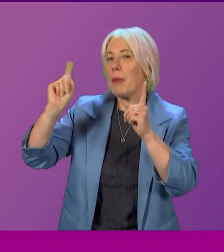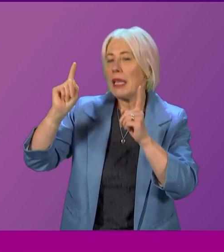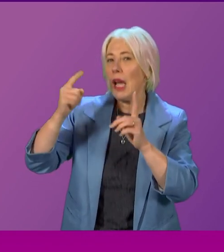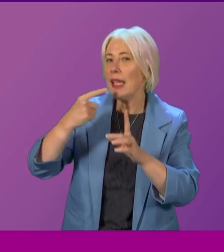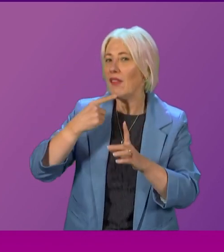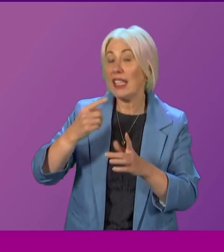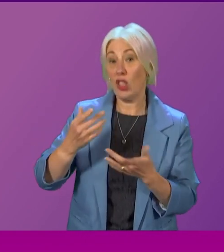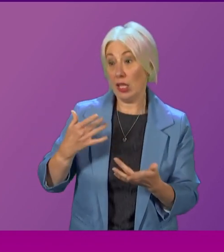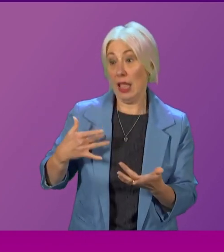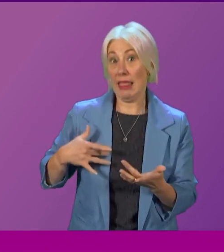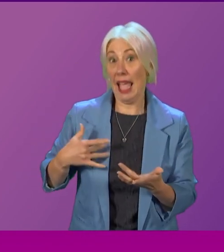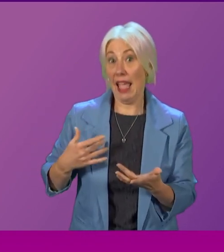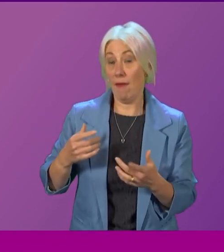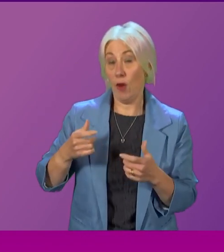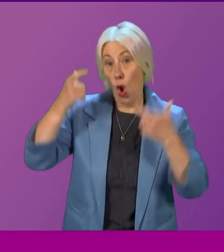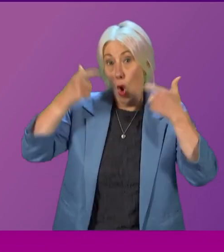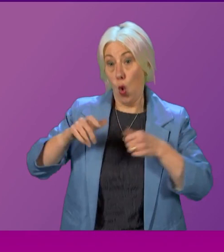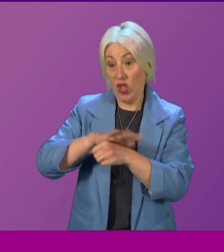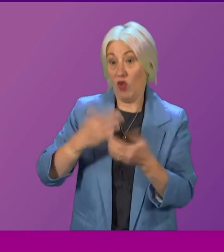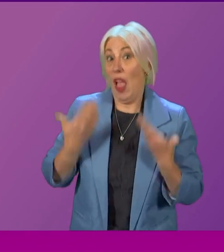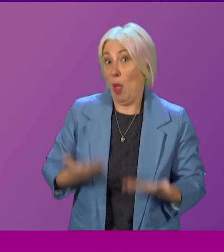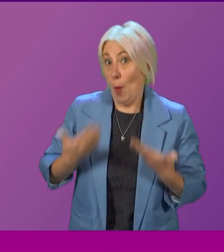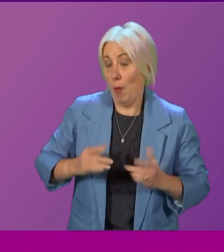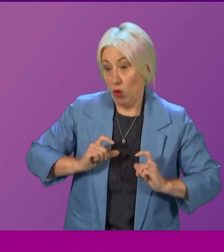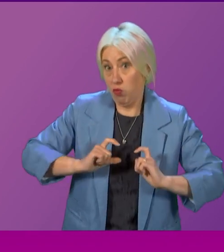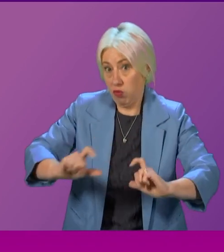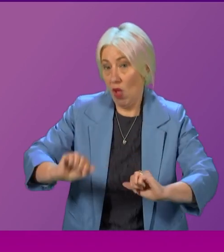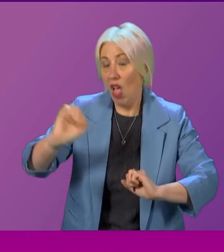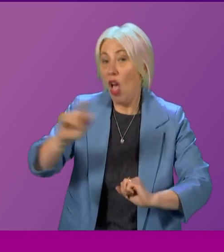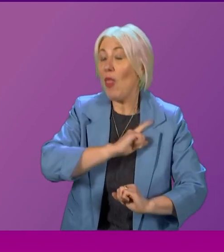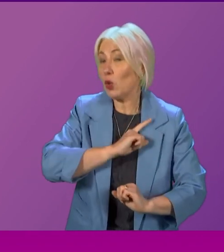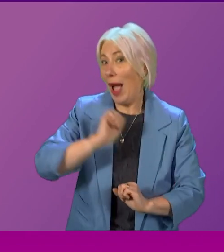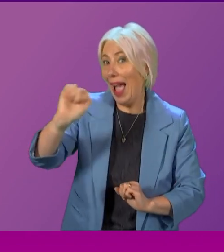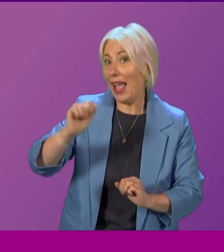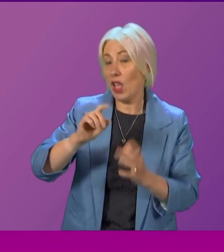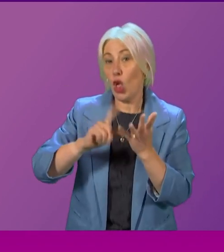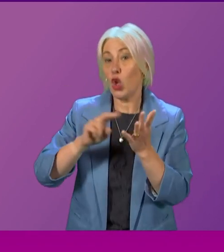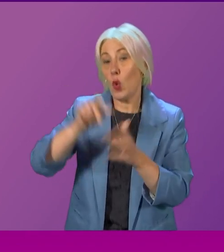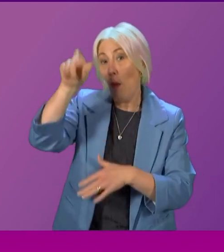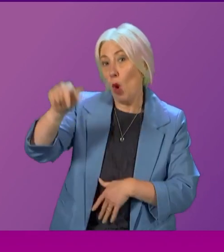legal cases that are on-going, for which the special rapporteur asked for the legislation to be delayed.